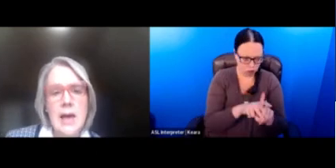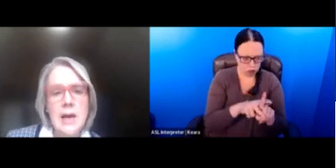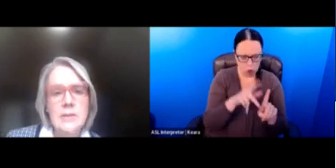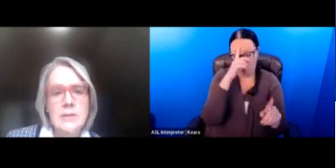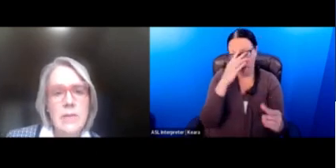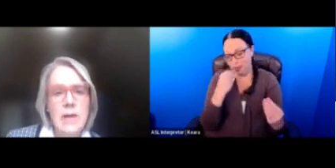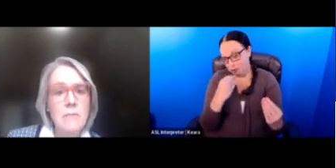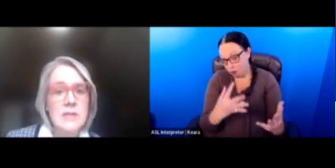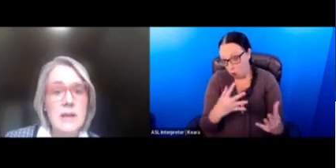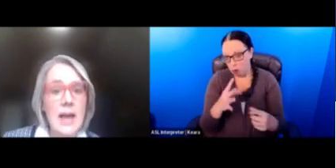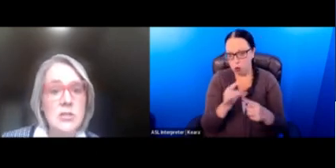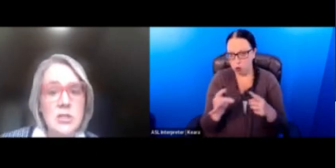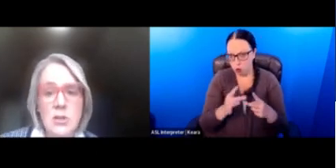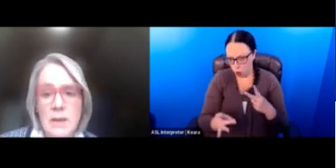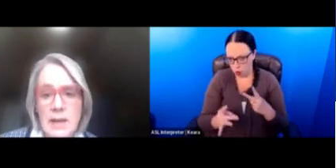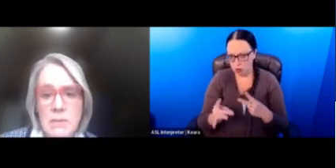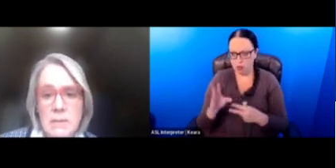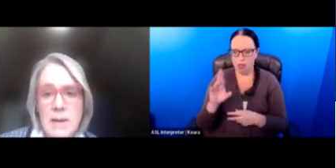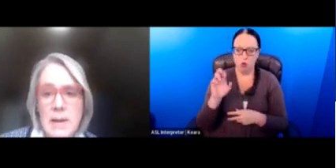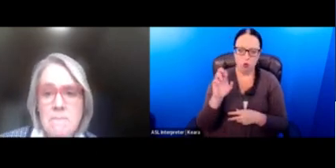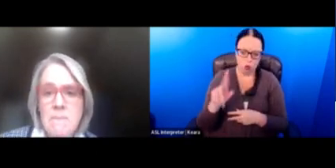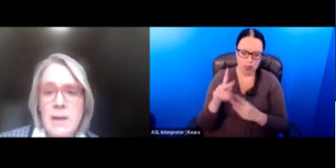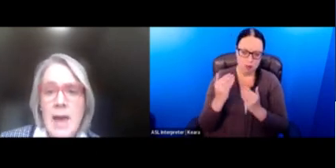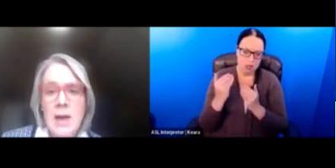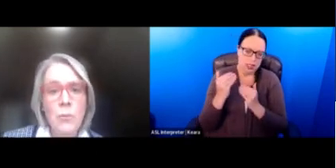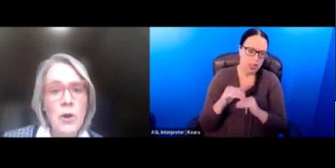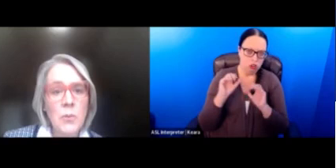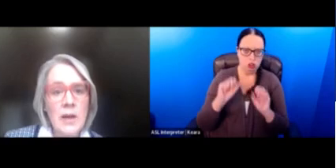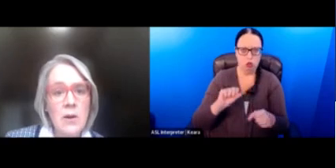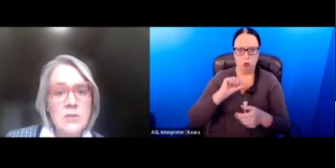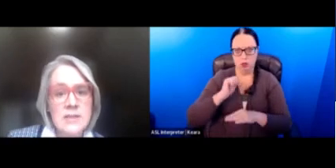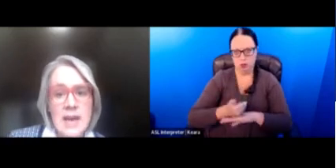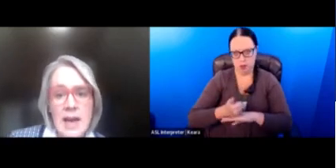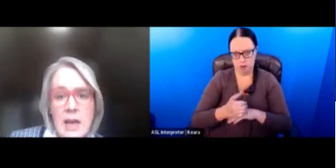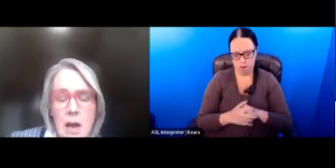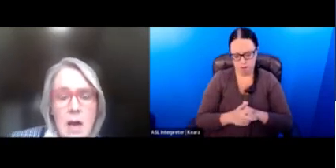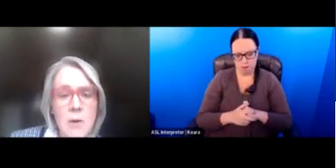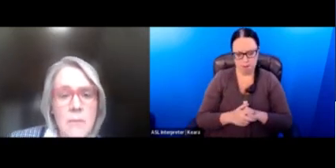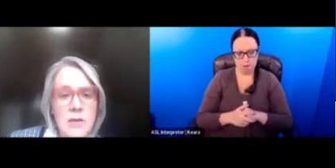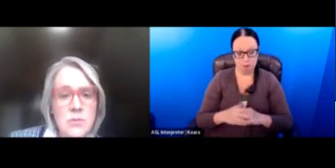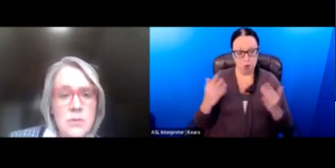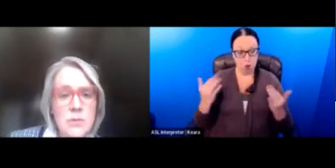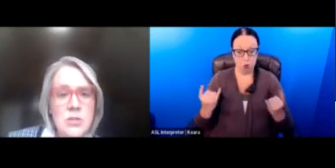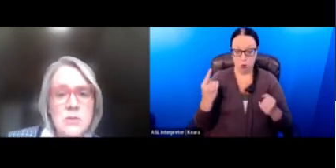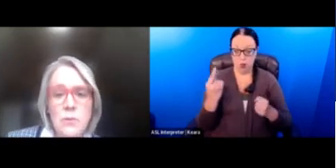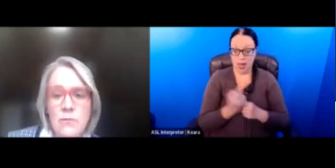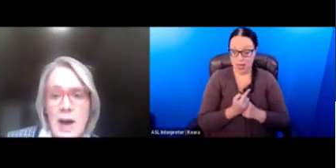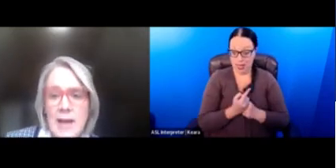oversight with the Department of intellectual developmental disabilities, 10 care managed